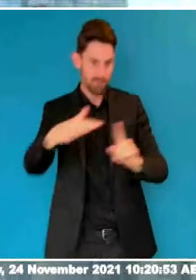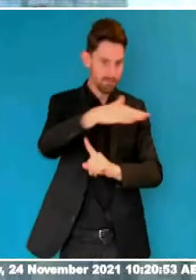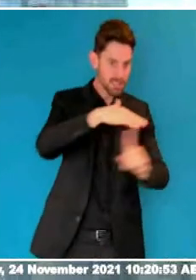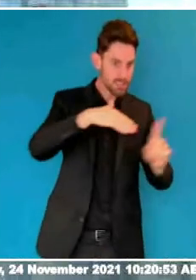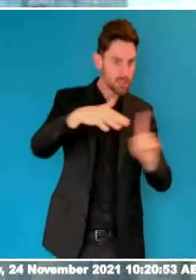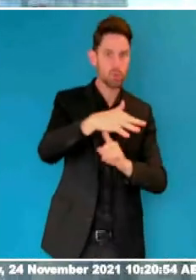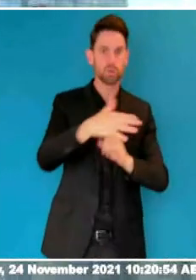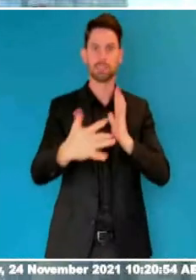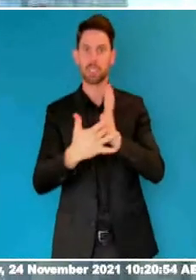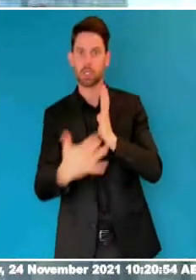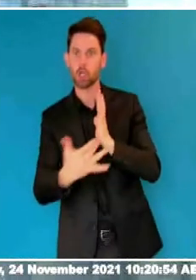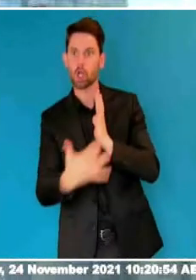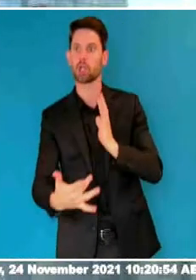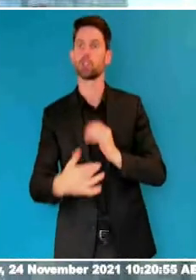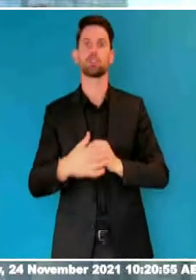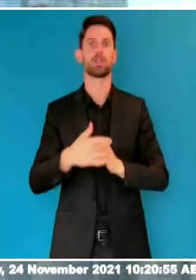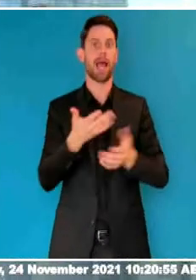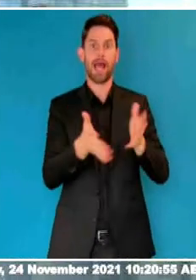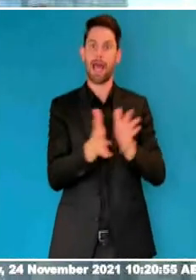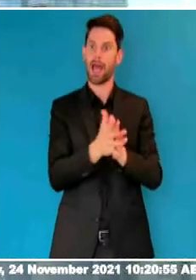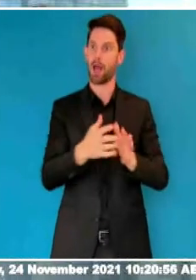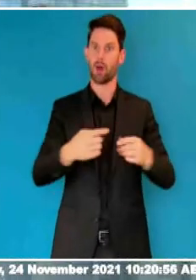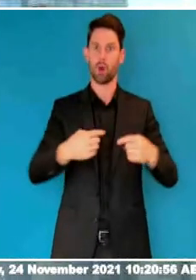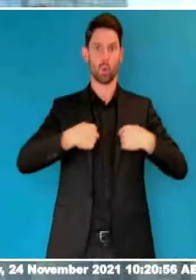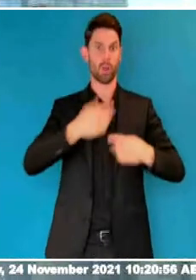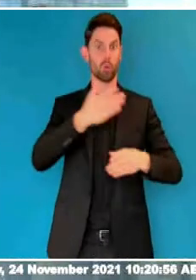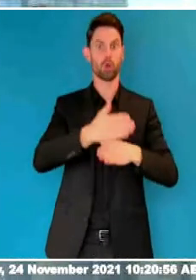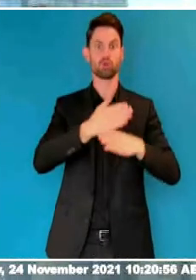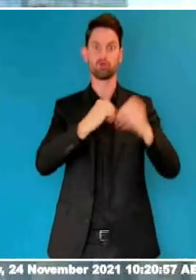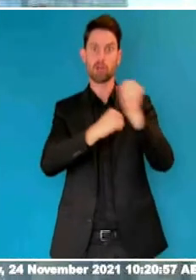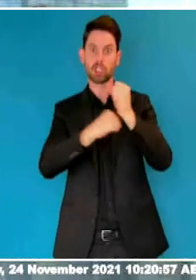technology, and then look at our ways of working to remove any barriers, we're working